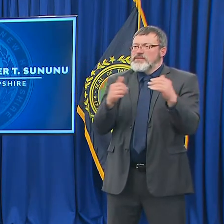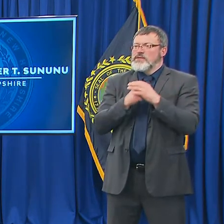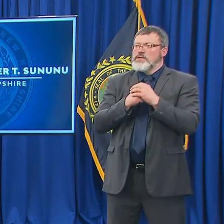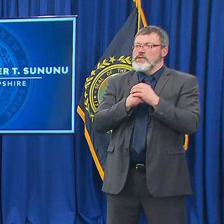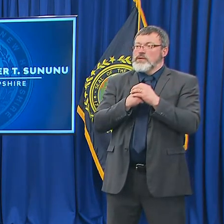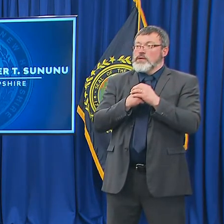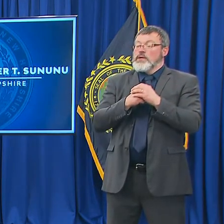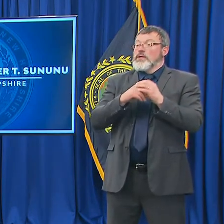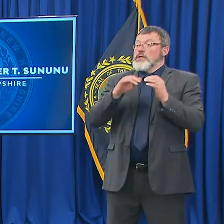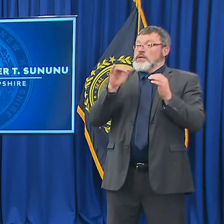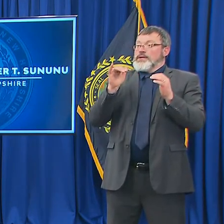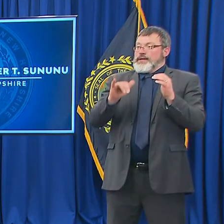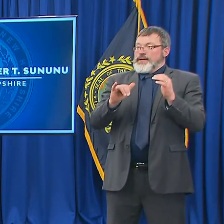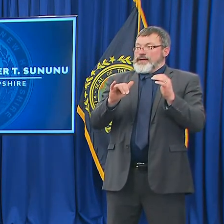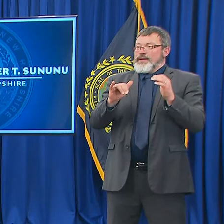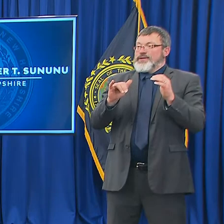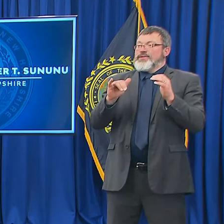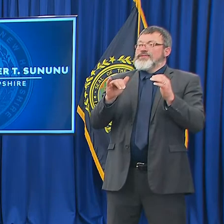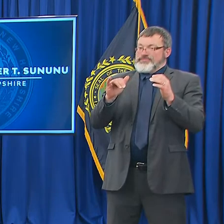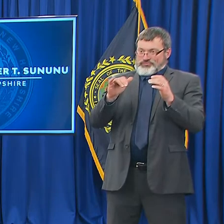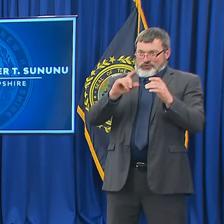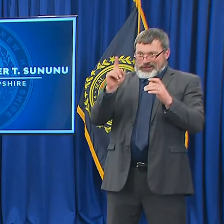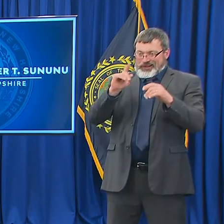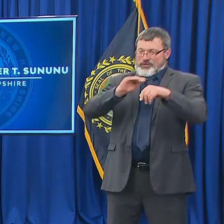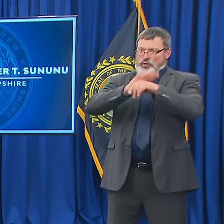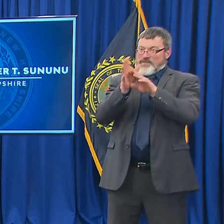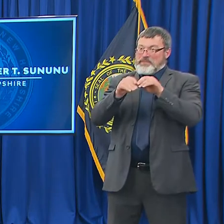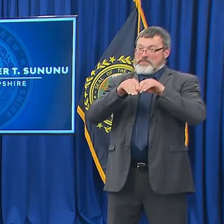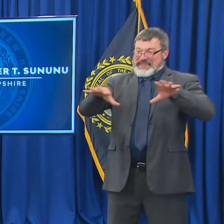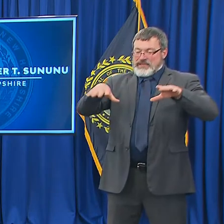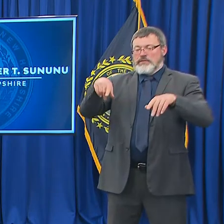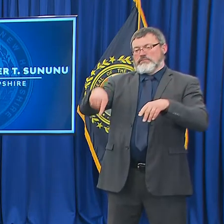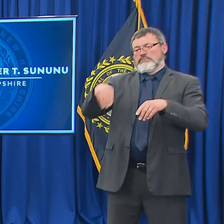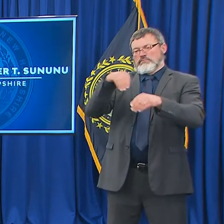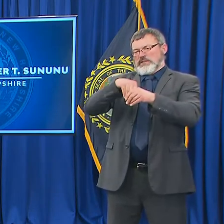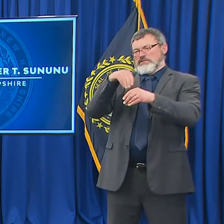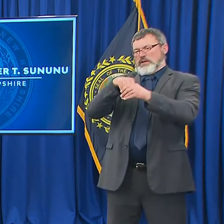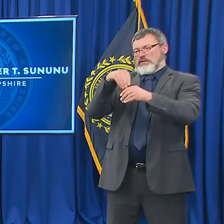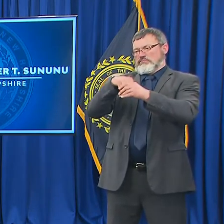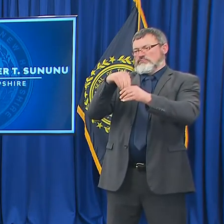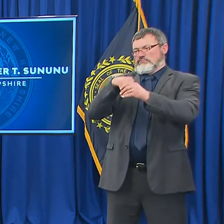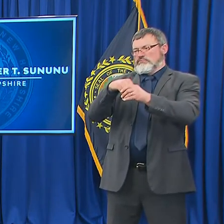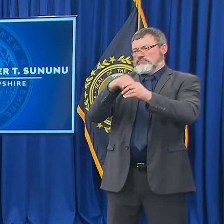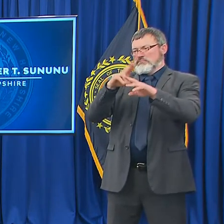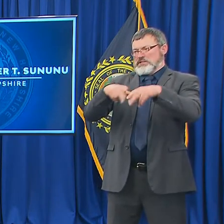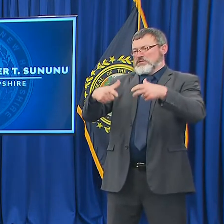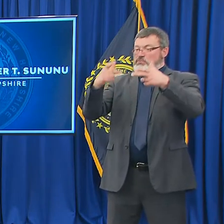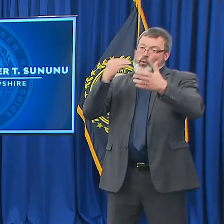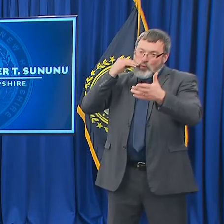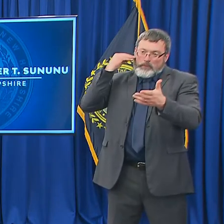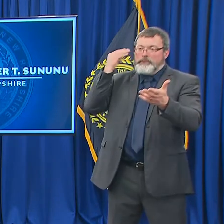I I have I know I have a few questions for you the first one is a couple of days ago,